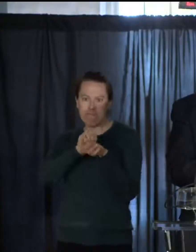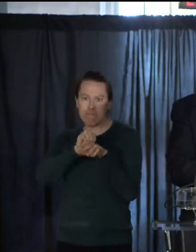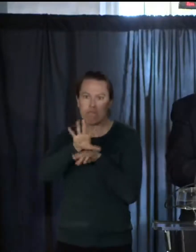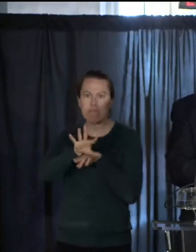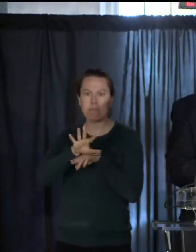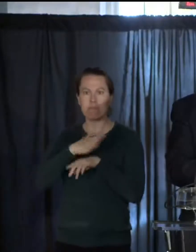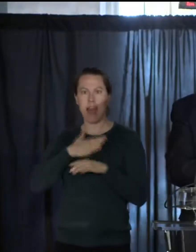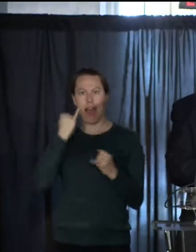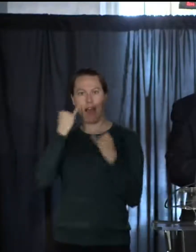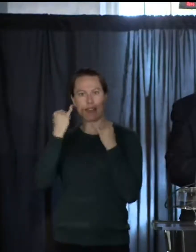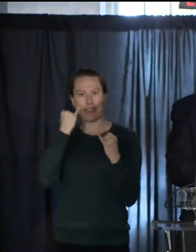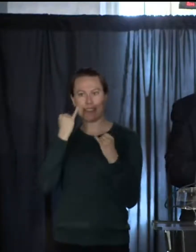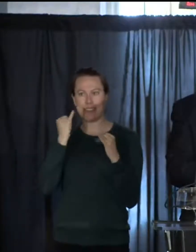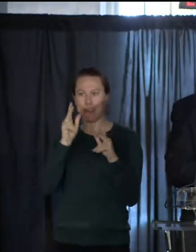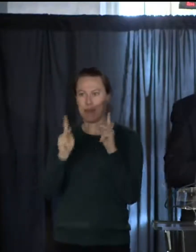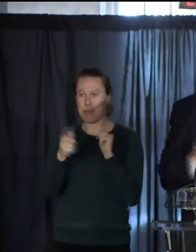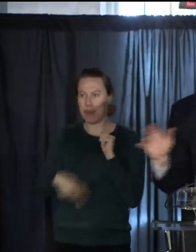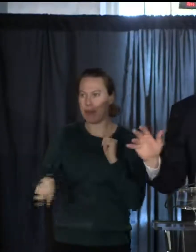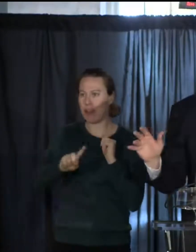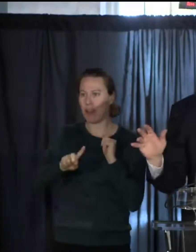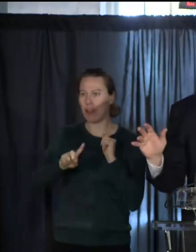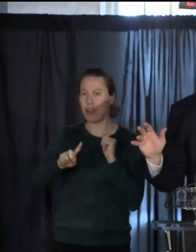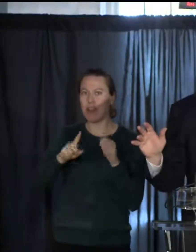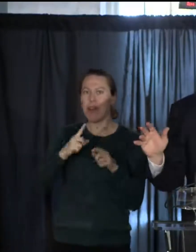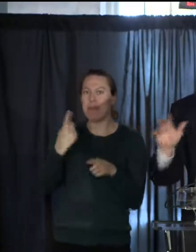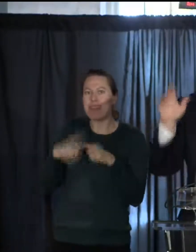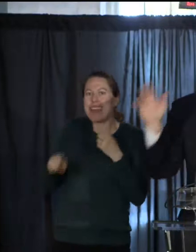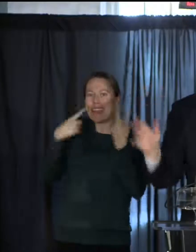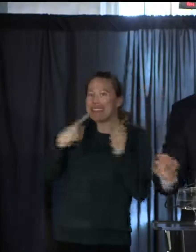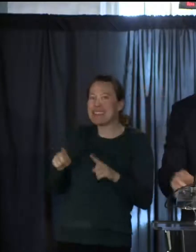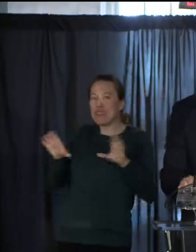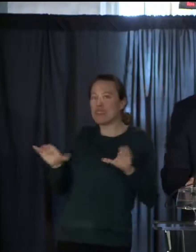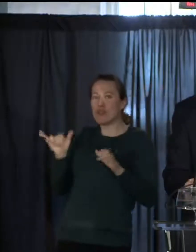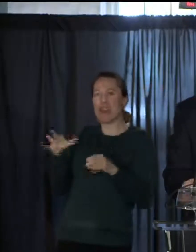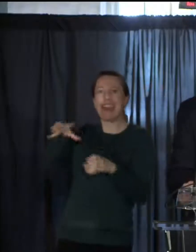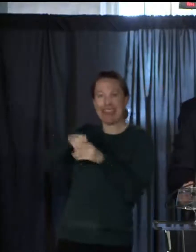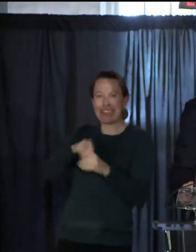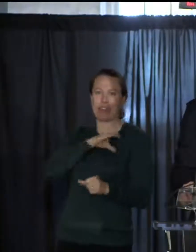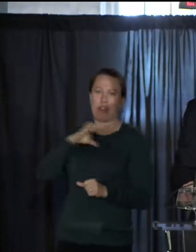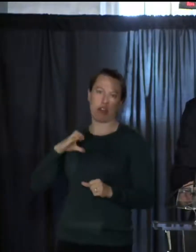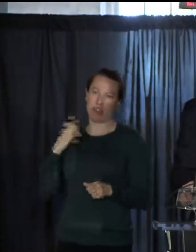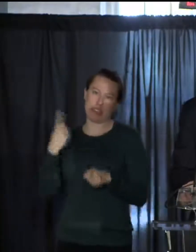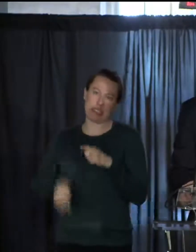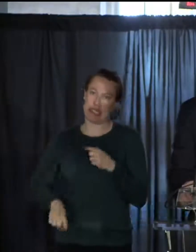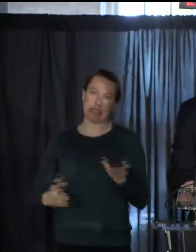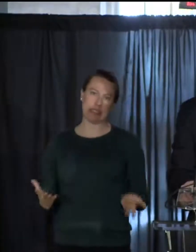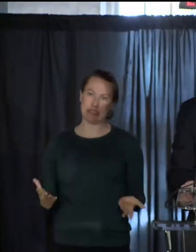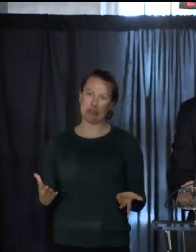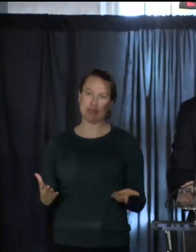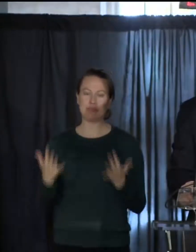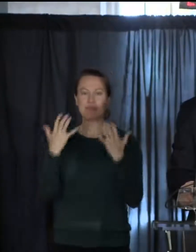OF THE DISTRICT OF COLUMBIA WHEN THEY CANNOT SUCCESSFULLY DO THAT IN THE CONGRESS OF THE UNITED STATES.